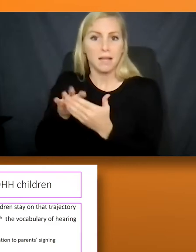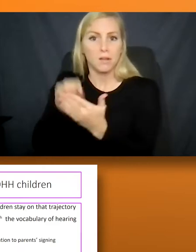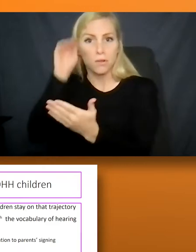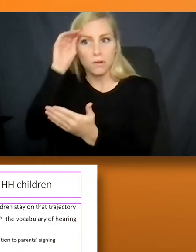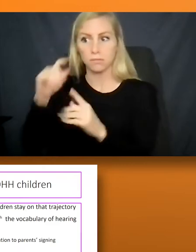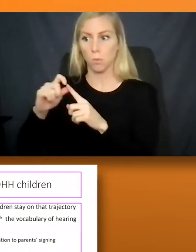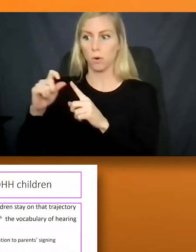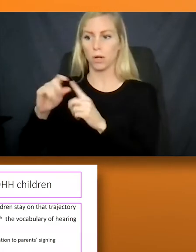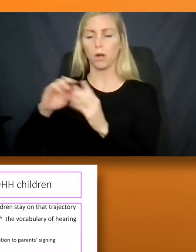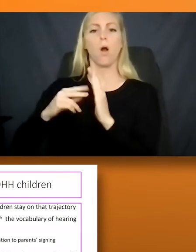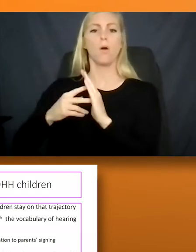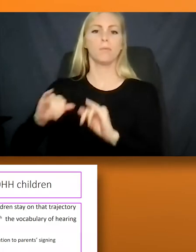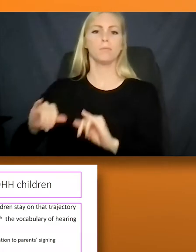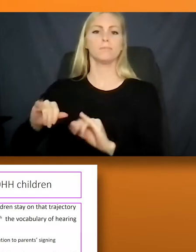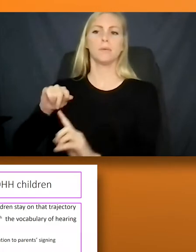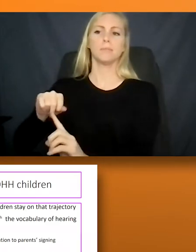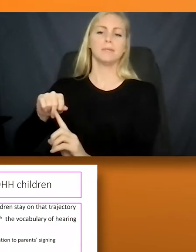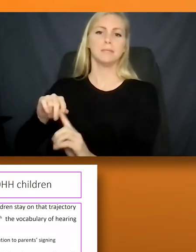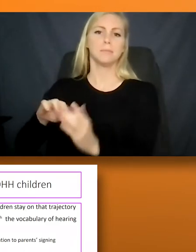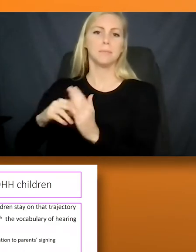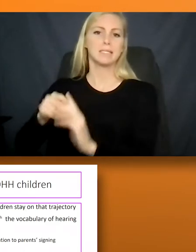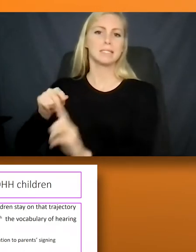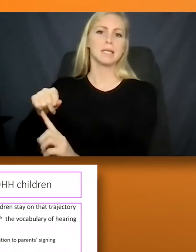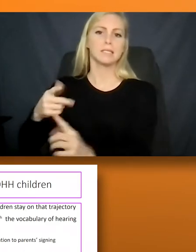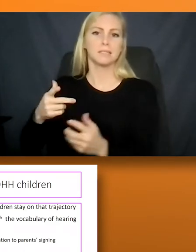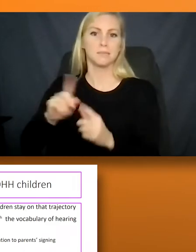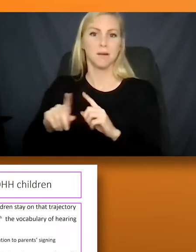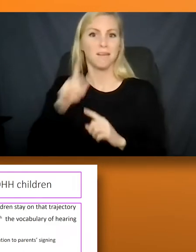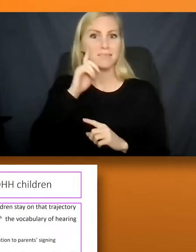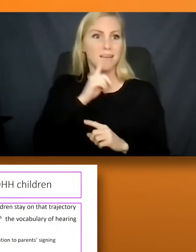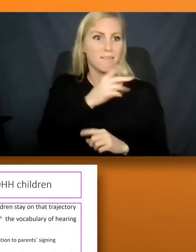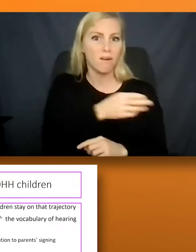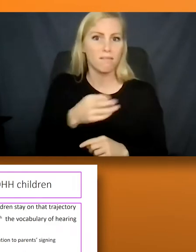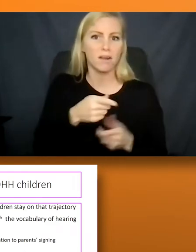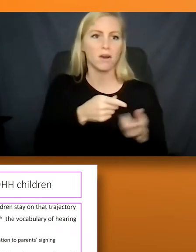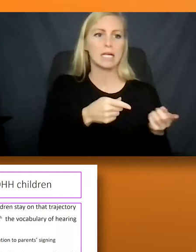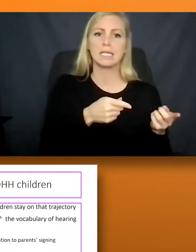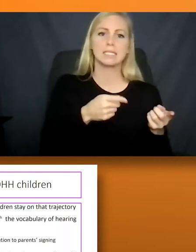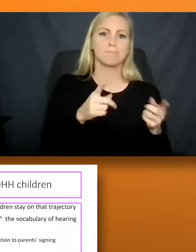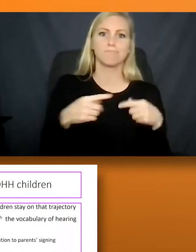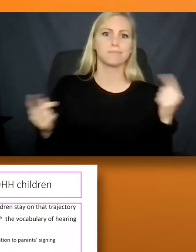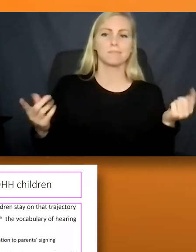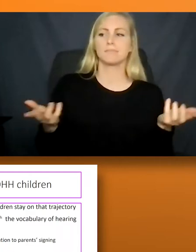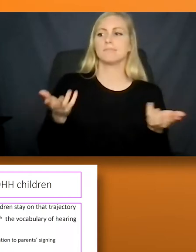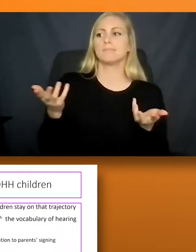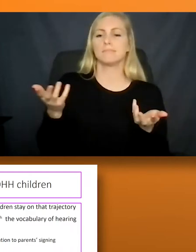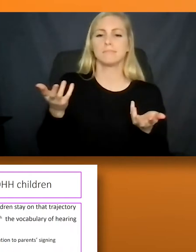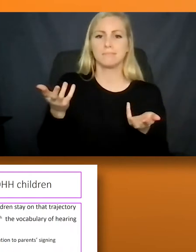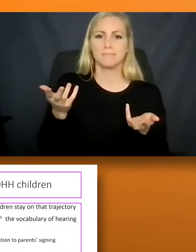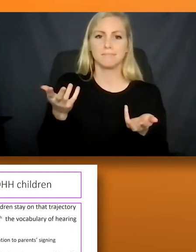may not get that many--the same number of opportunities. And then just like hearing kids,